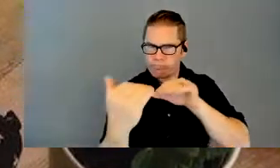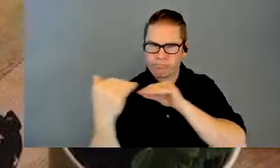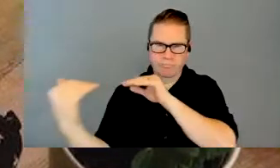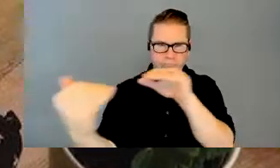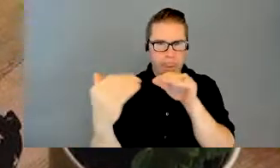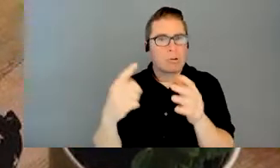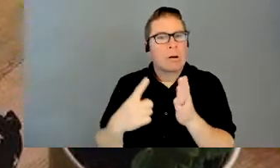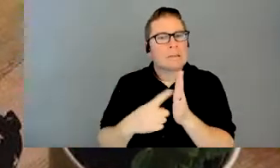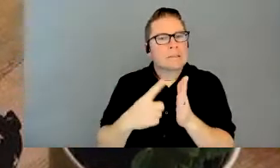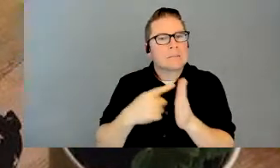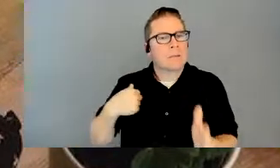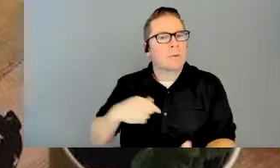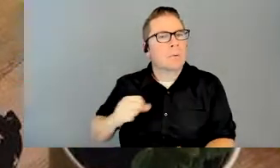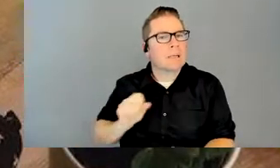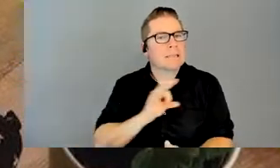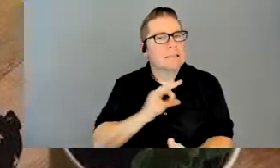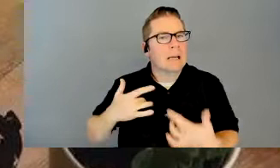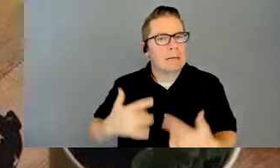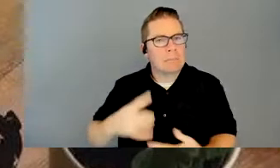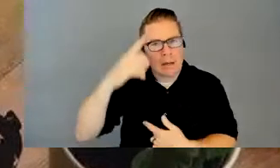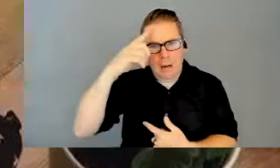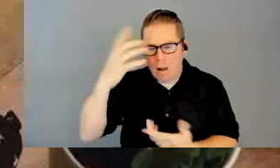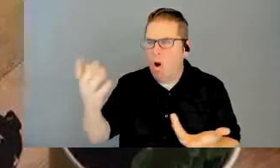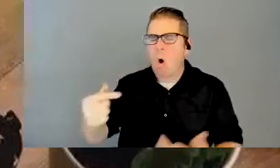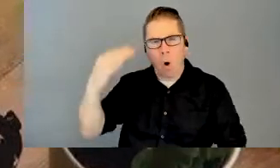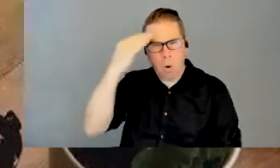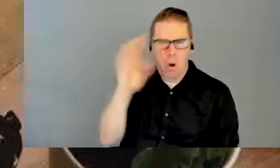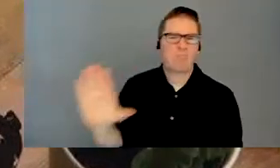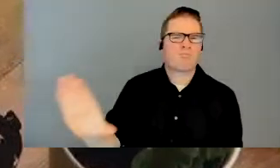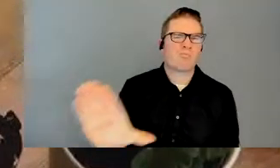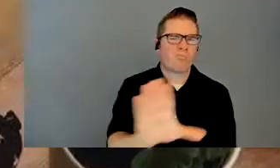we make assumptions about students and we think because they're older,